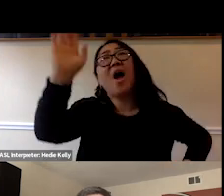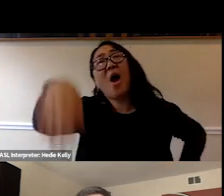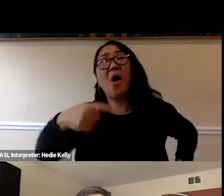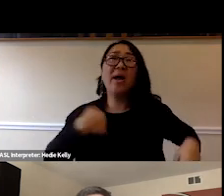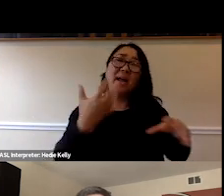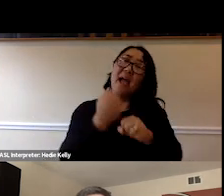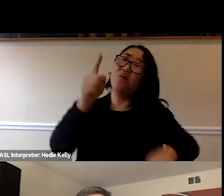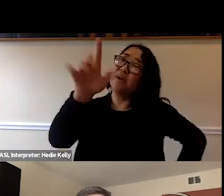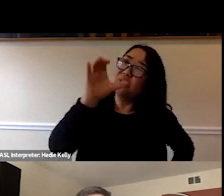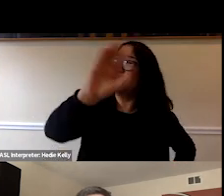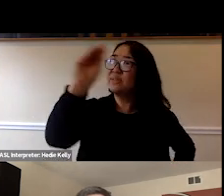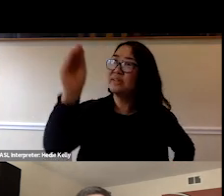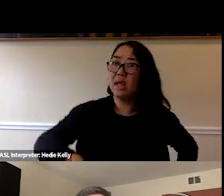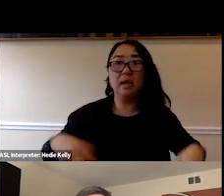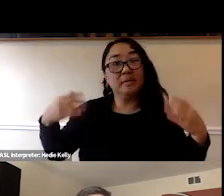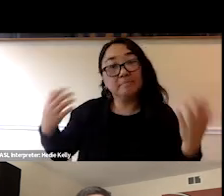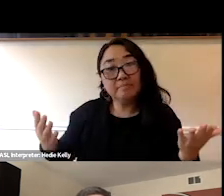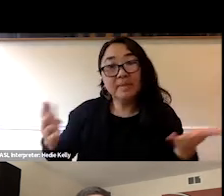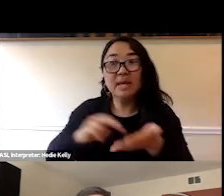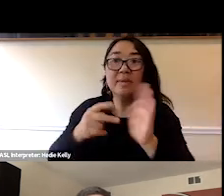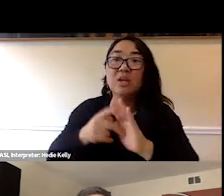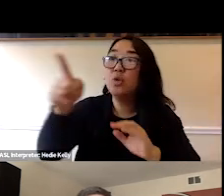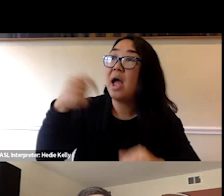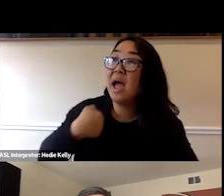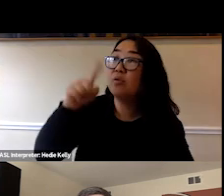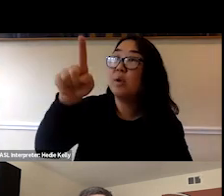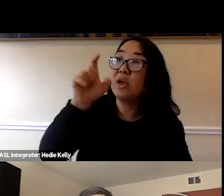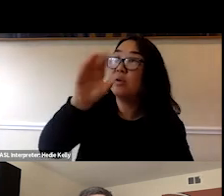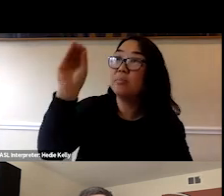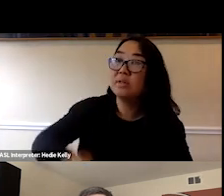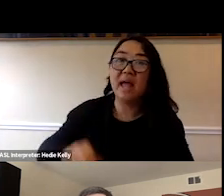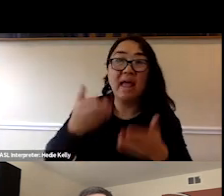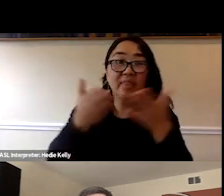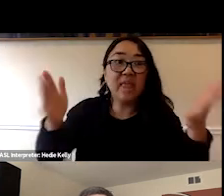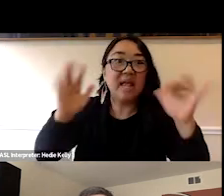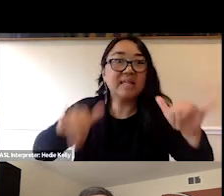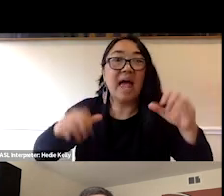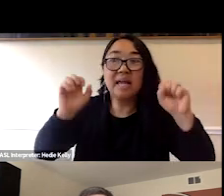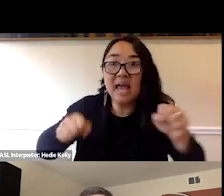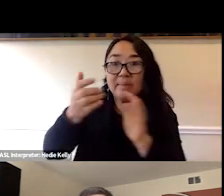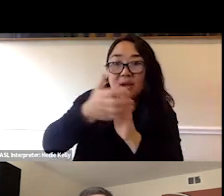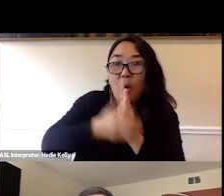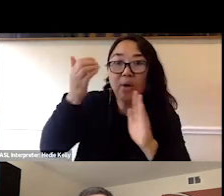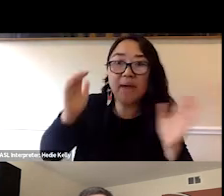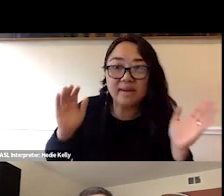And that just means you got 100% of the things that are automatable. It doesn't mean that you got all the things.